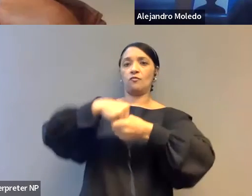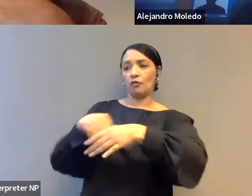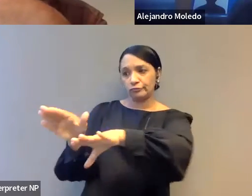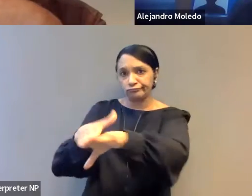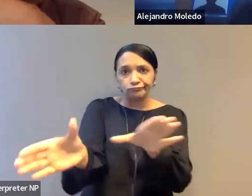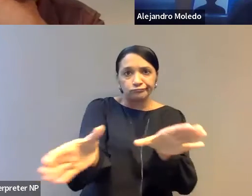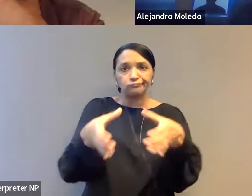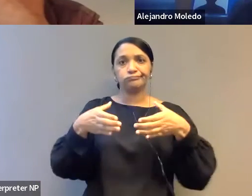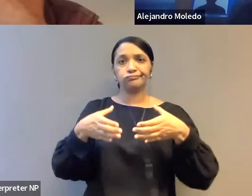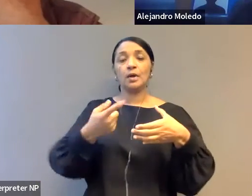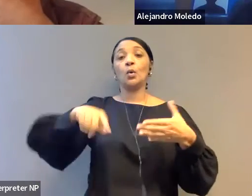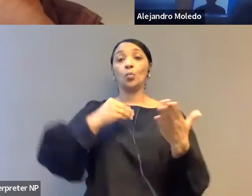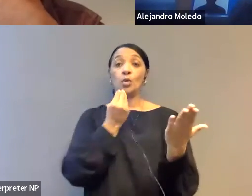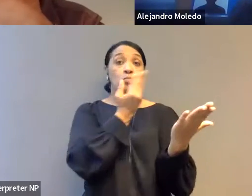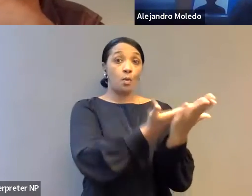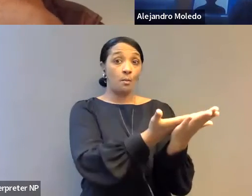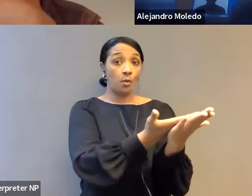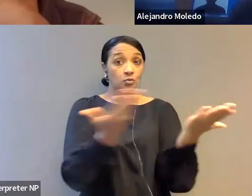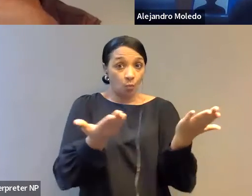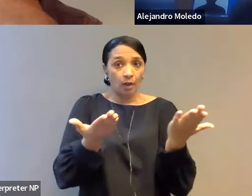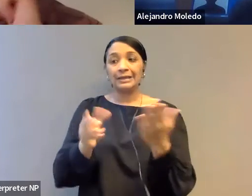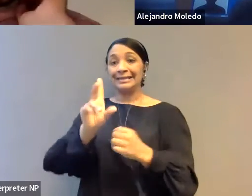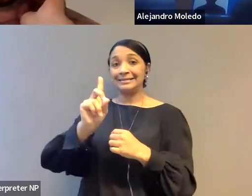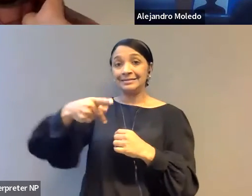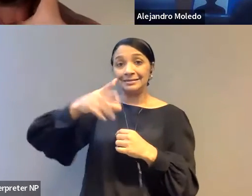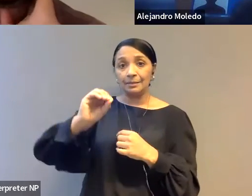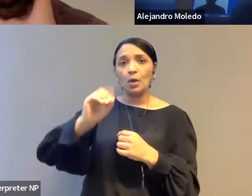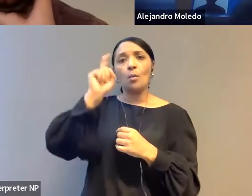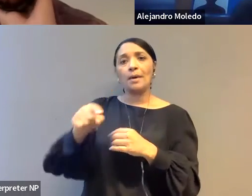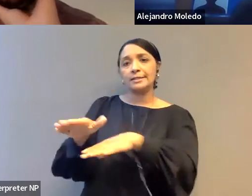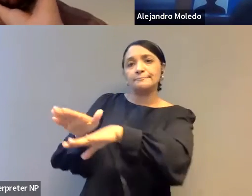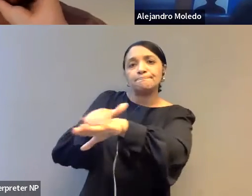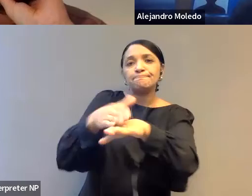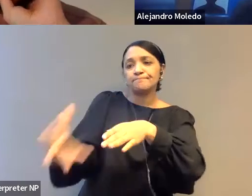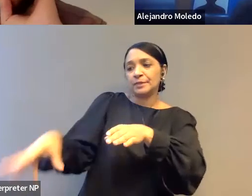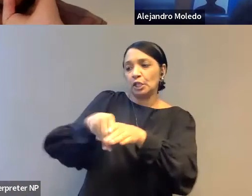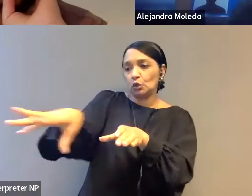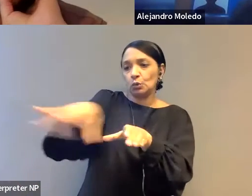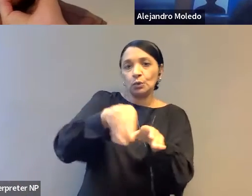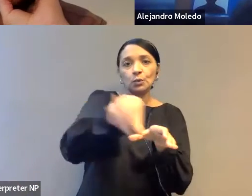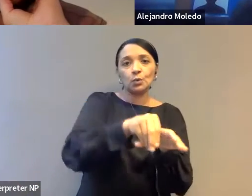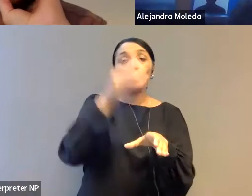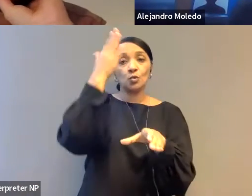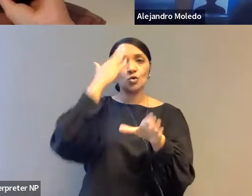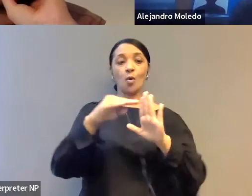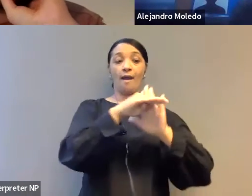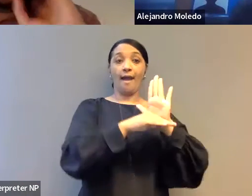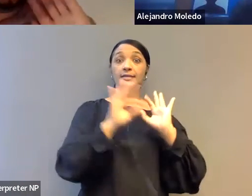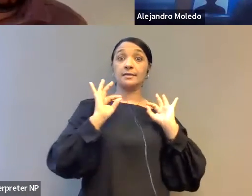that the Commission meaningfully involves us in the development of these acts that will come afterwards,